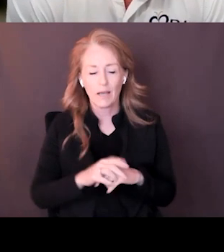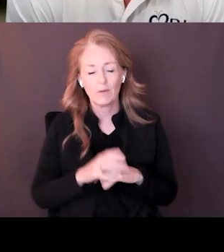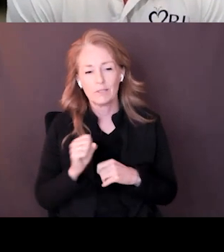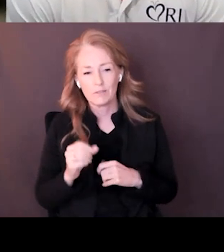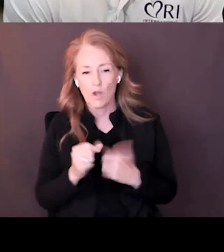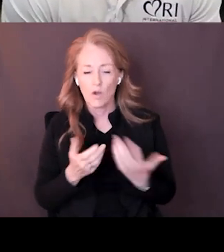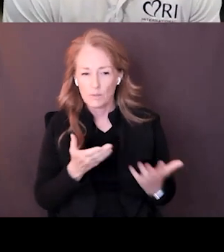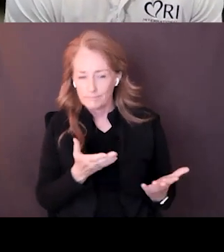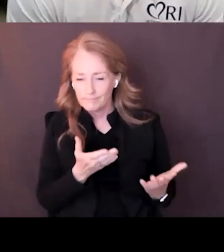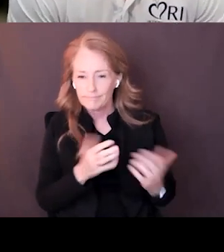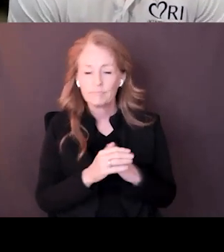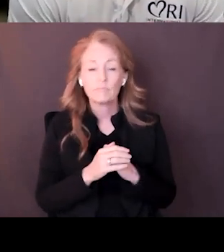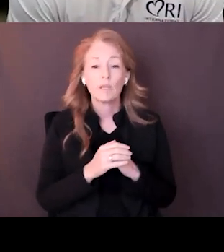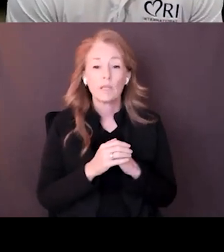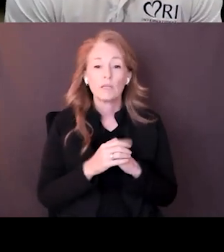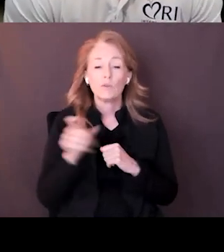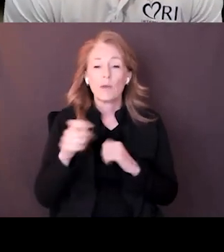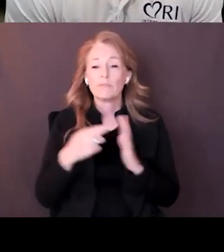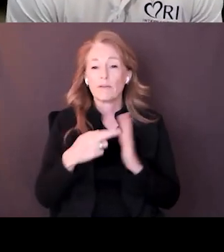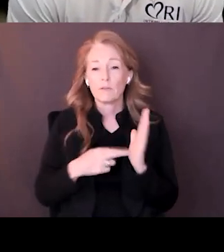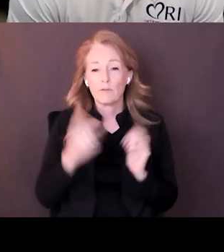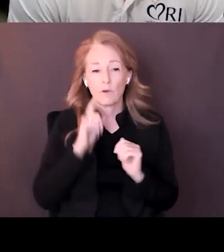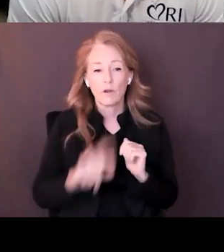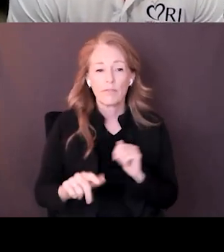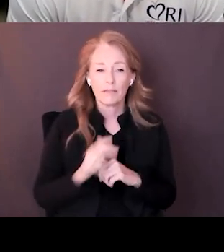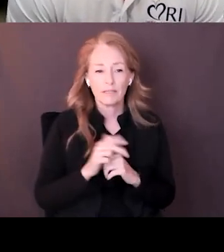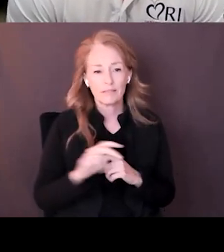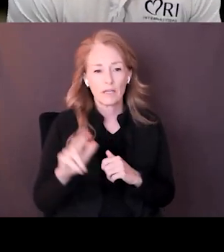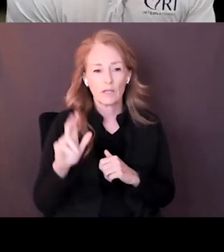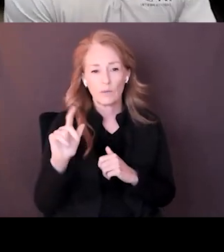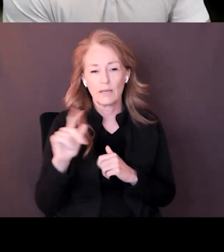YOU HAVE TO HAVE REGULATIONS FOR THE 23-HOUR RECEIVING CENTER.